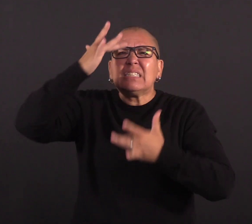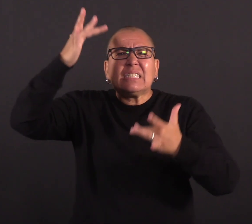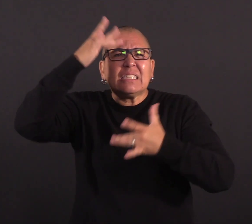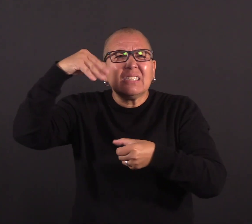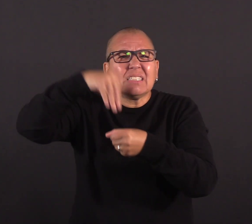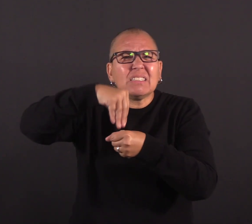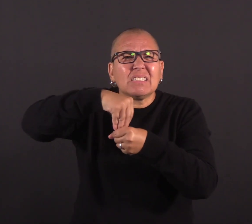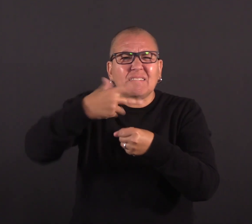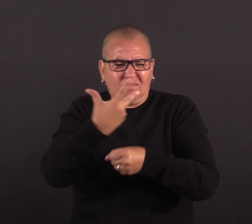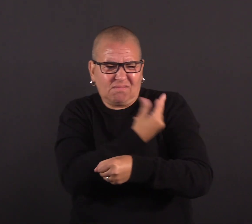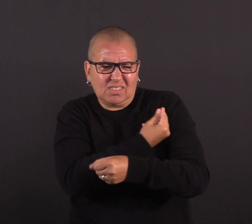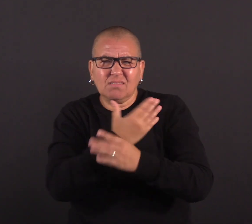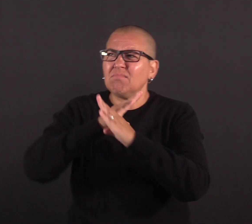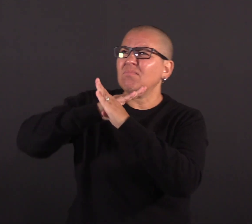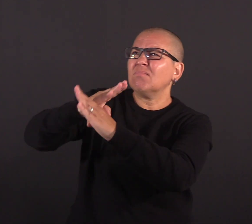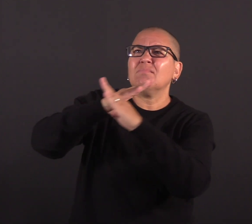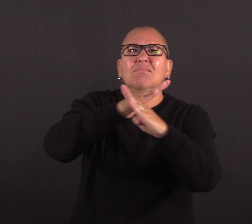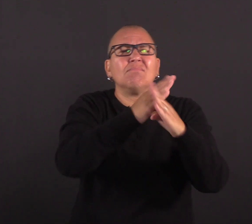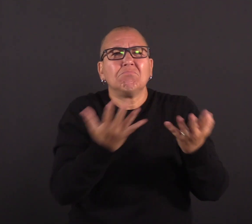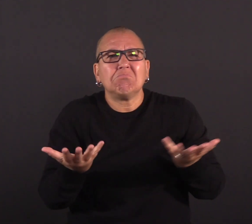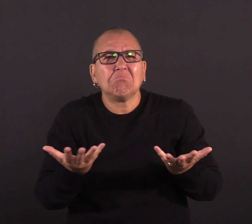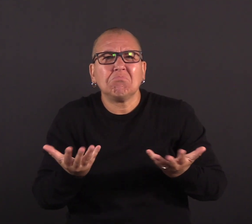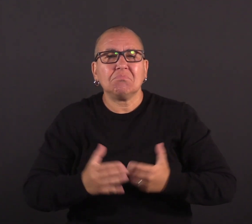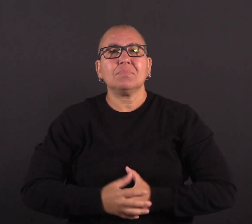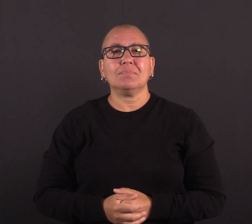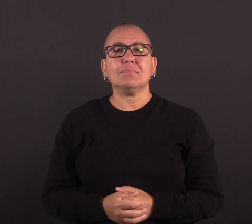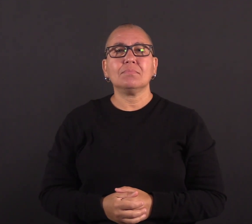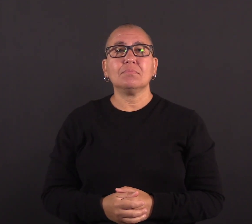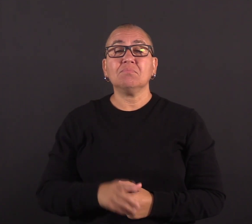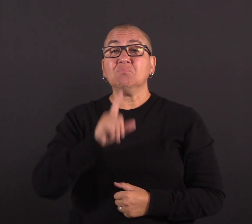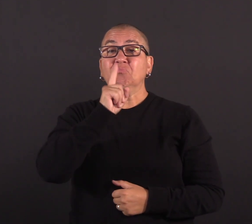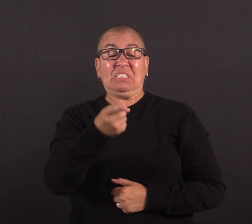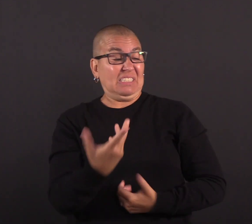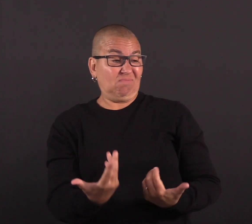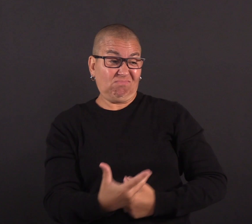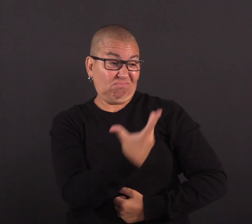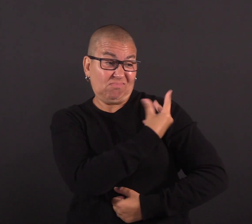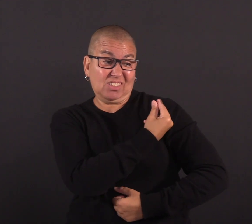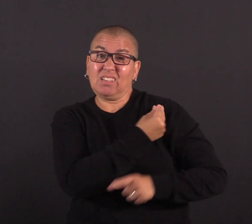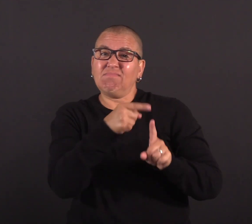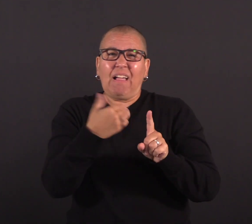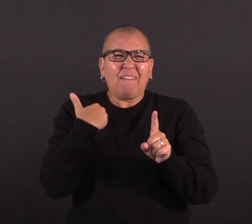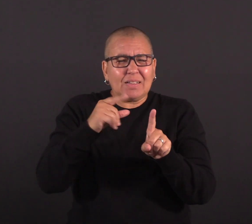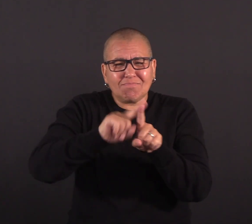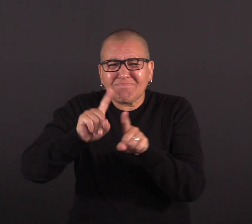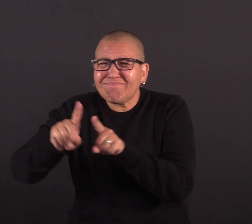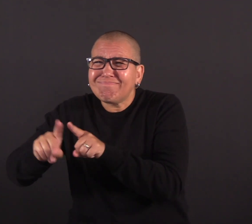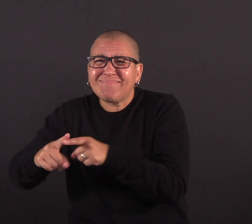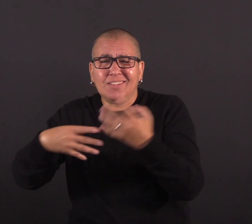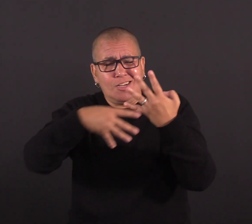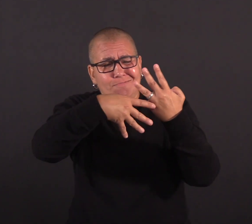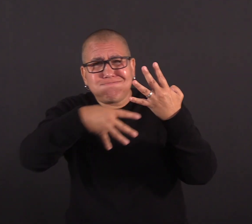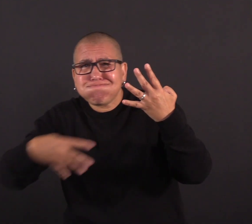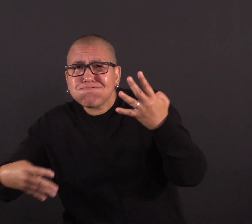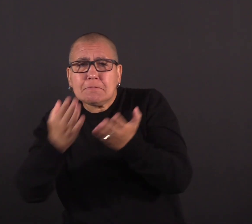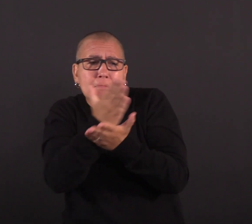are provided? What diseases are prevented? • Parent version of recommended immunizations for children from birth through 6 years old Q: What other resources can I check (other useful links)? A: You can reach out to Deaf Community Support Center at: A: There are many single and combination